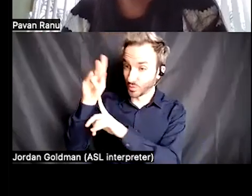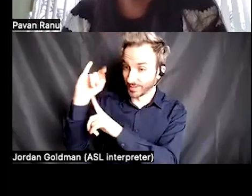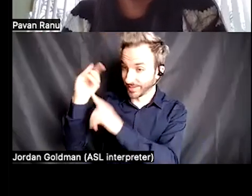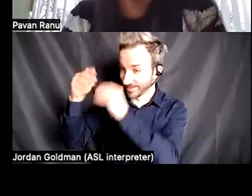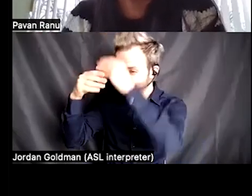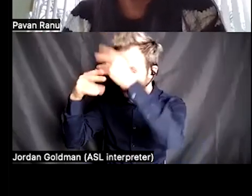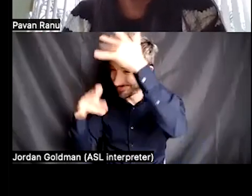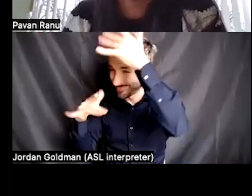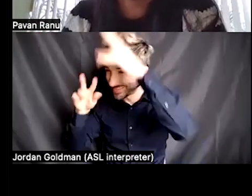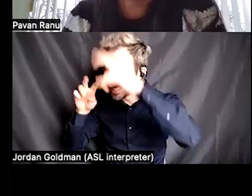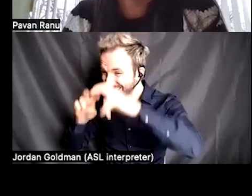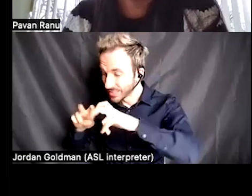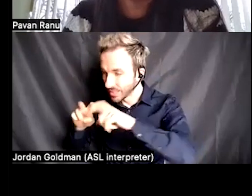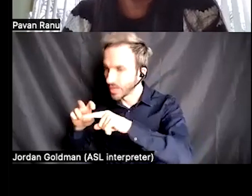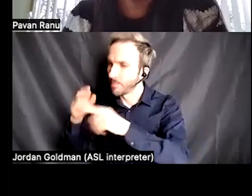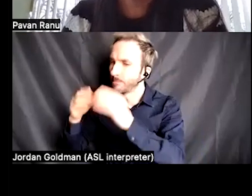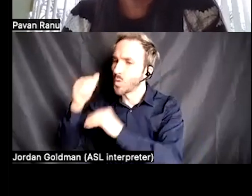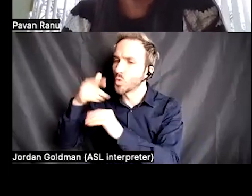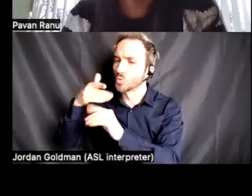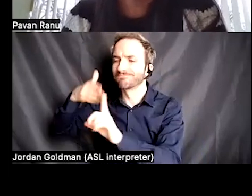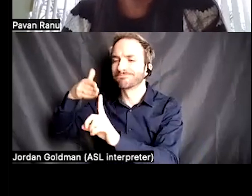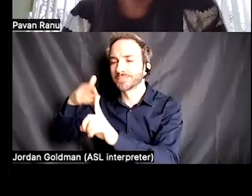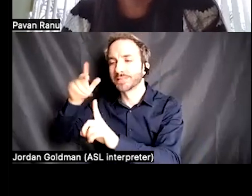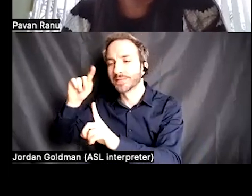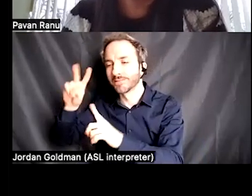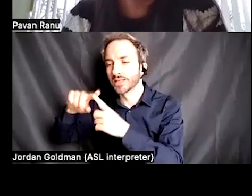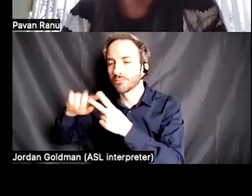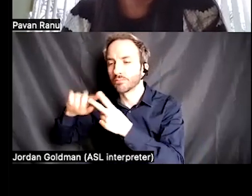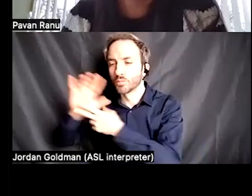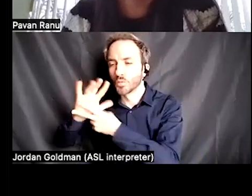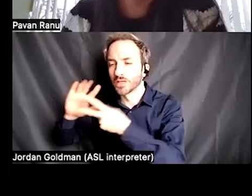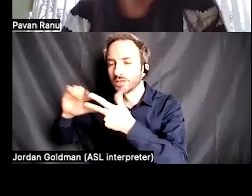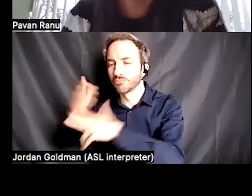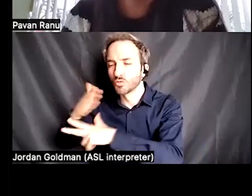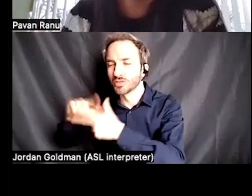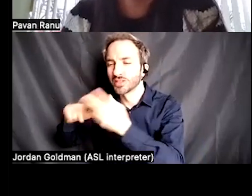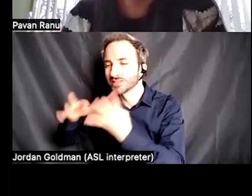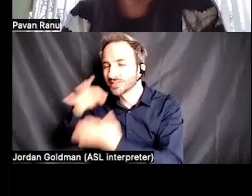on childhood, teenagehood, TV shows, movies, music, snacks, trends, fashion, video games